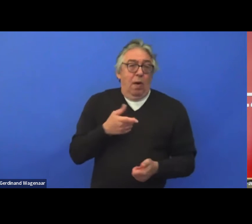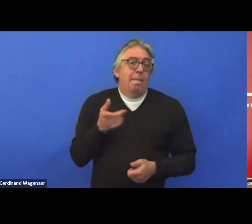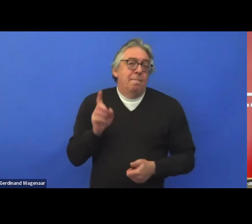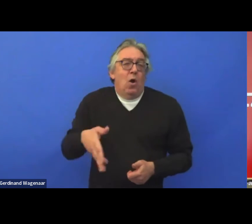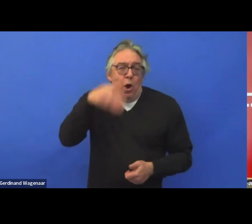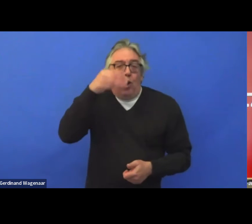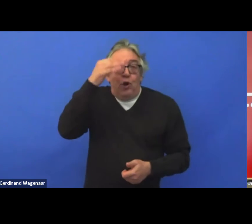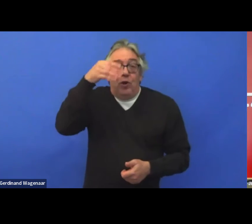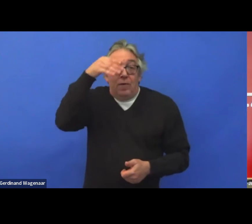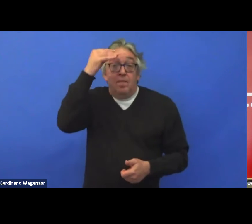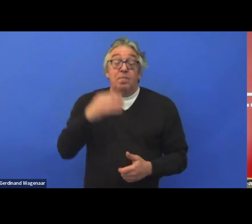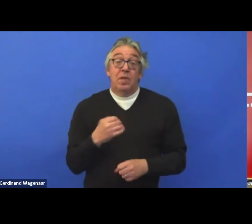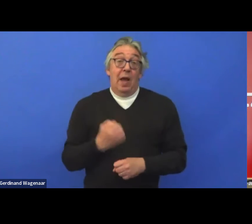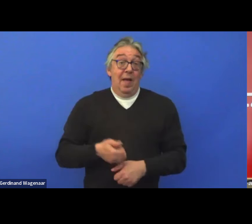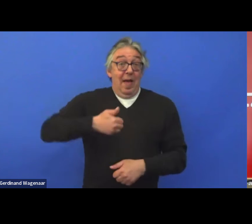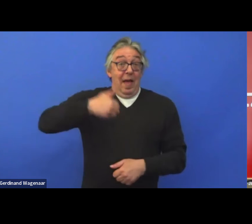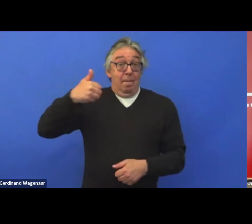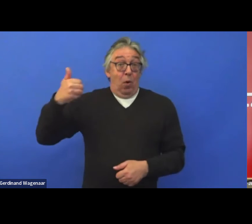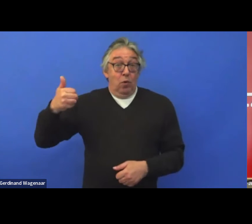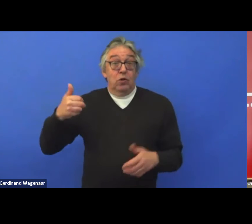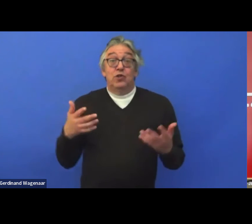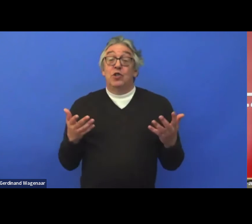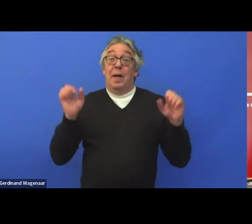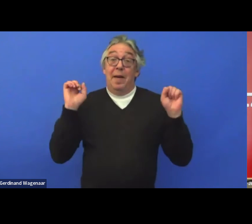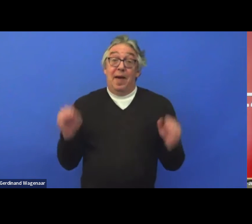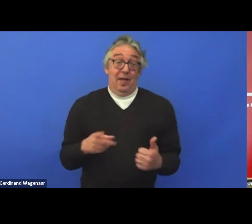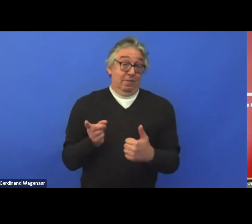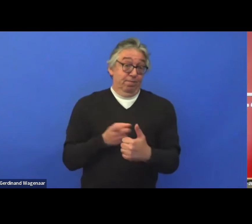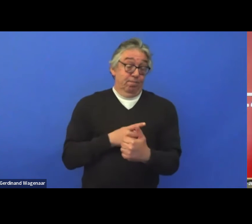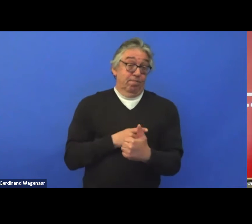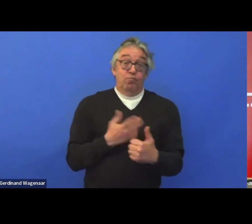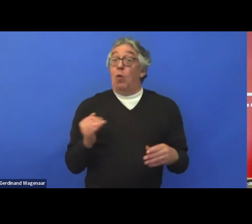Employers have several interventions through internships